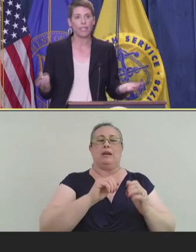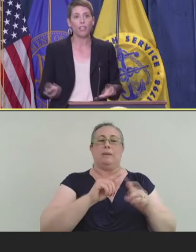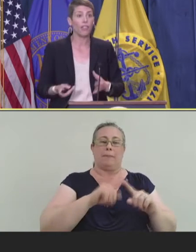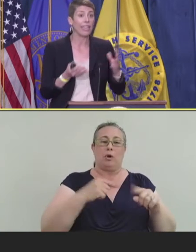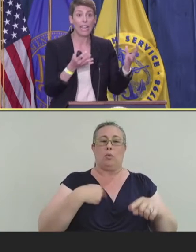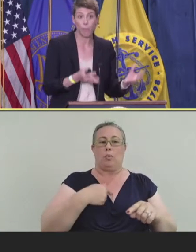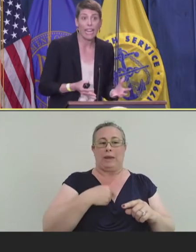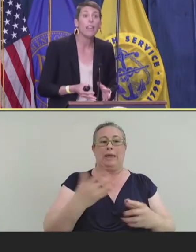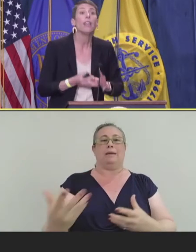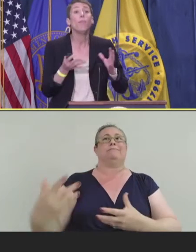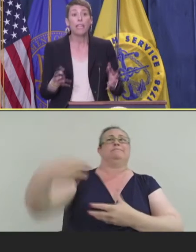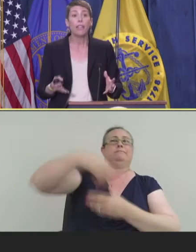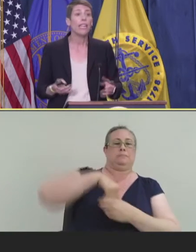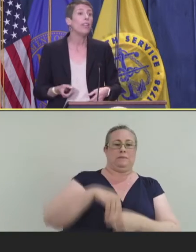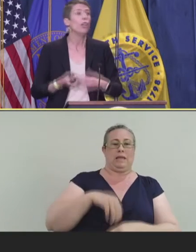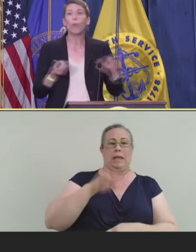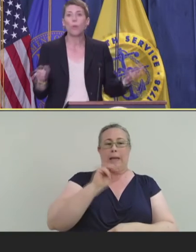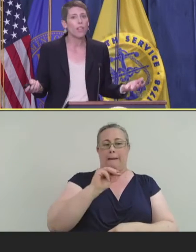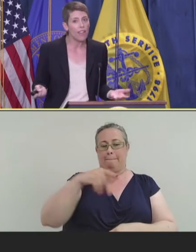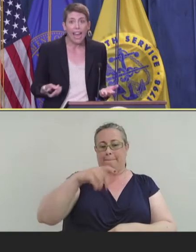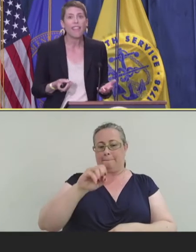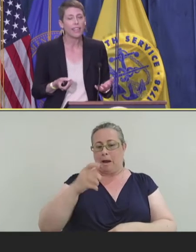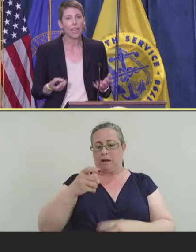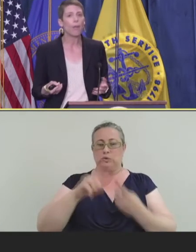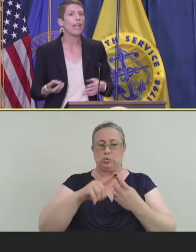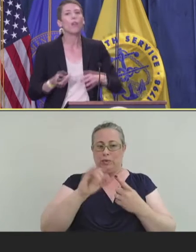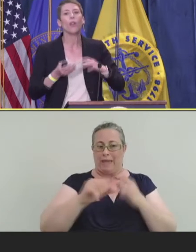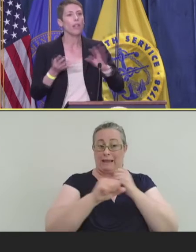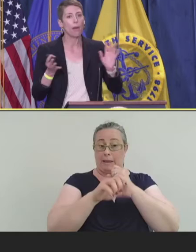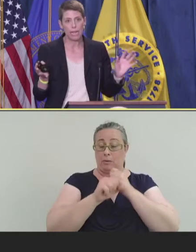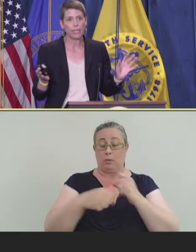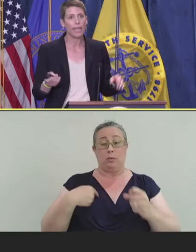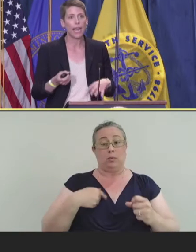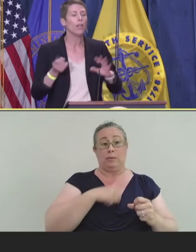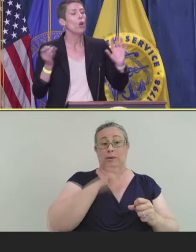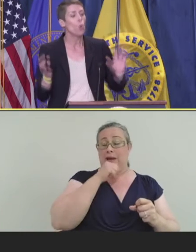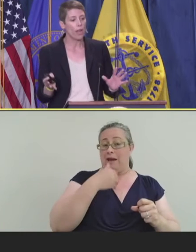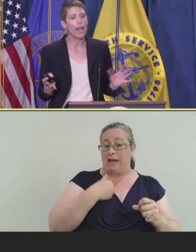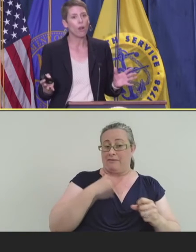into that campaign immediately. We wouldn't have had that campaign and that PSA without